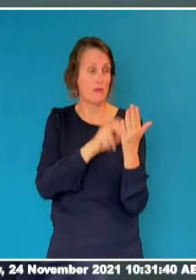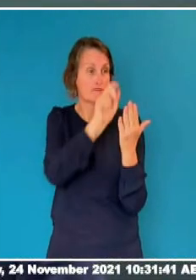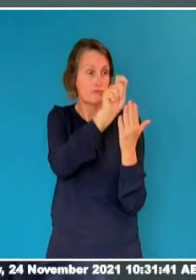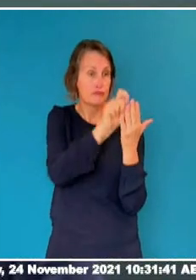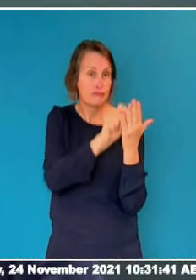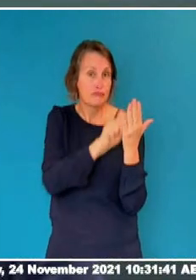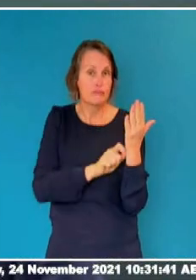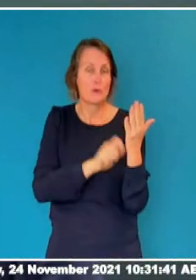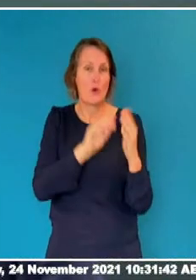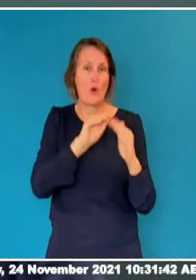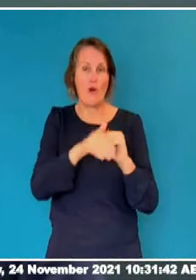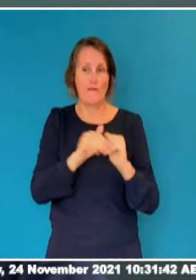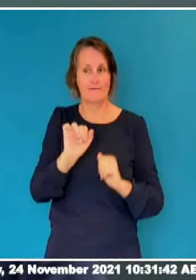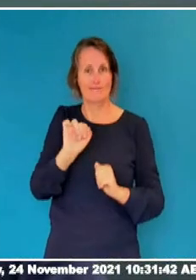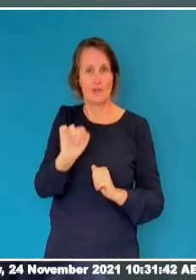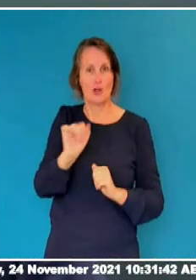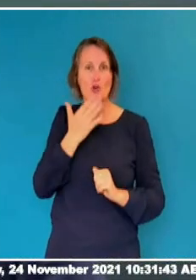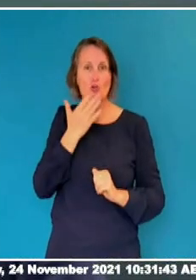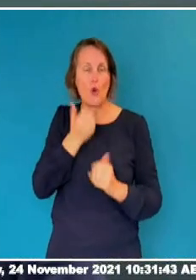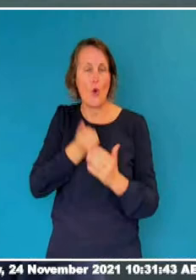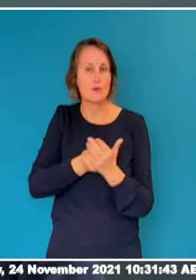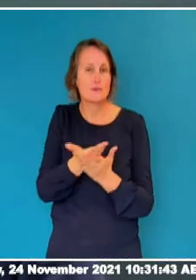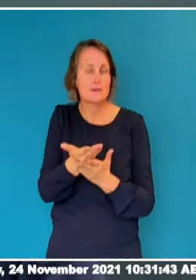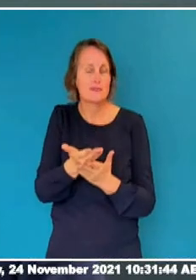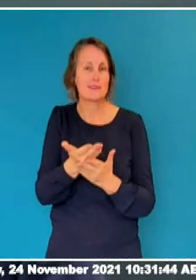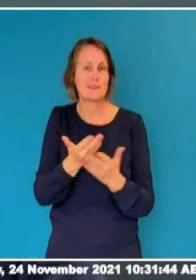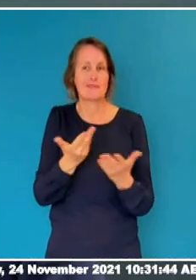those particular costs might be not readily available.